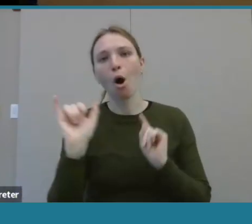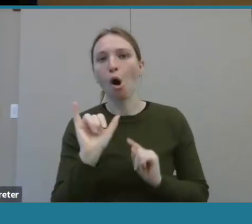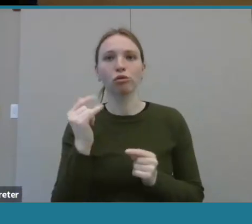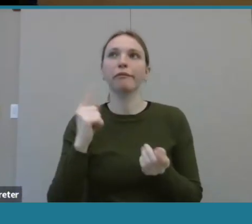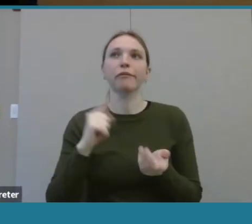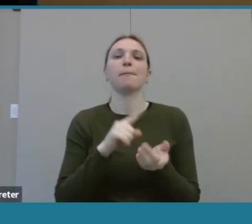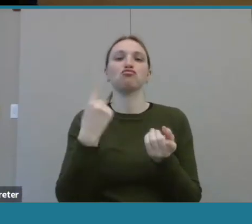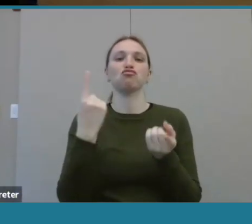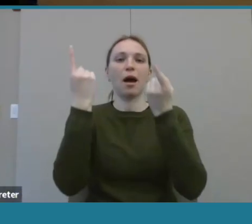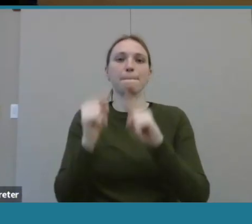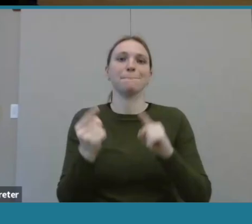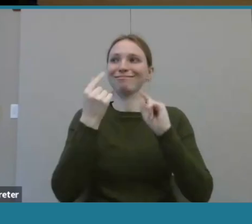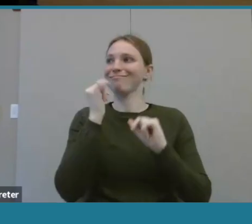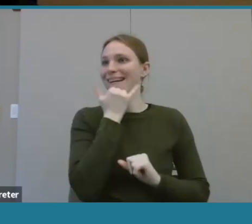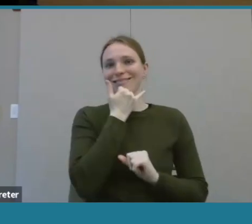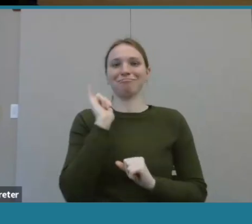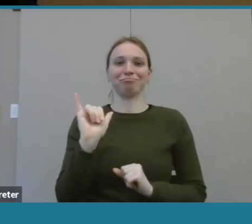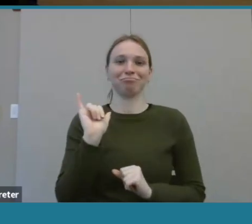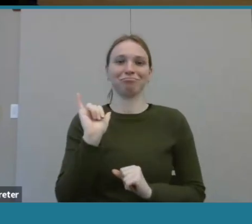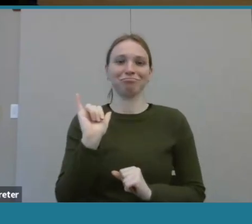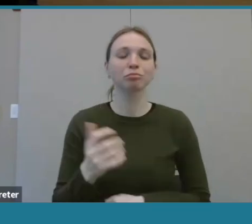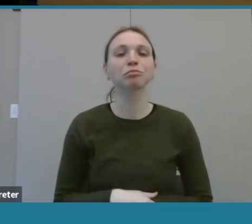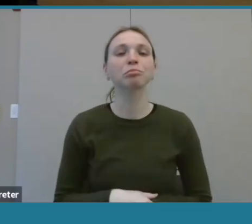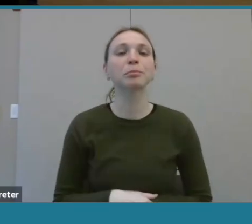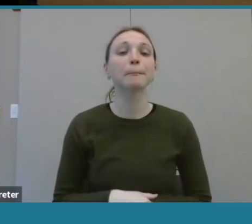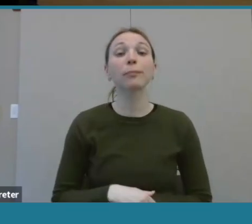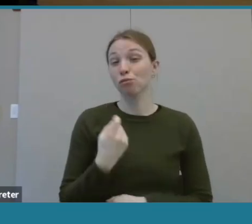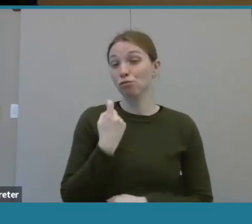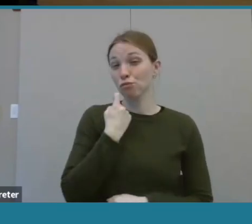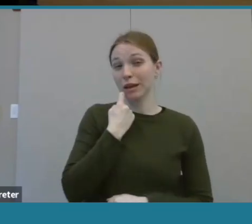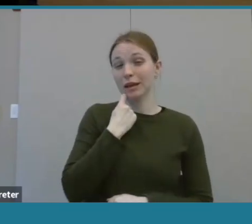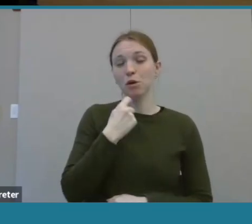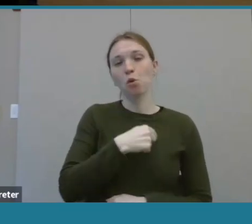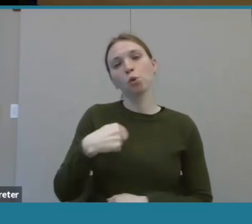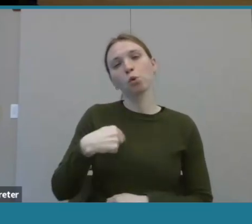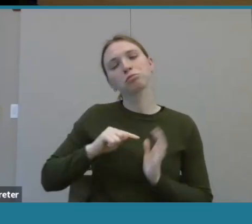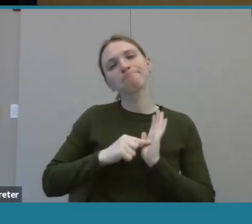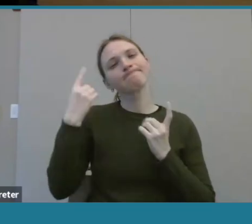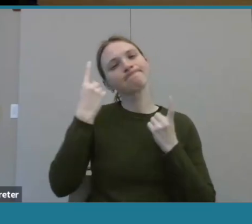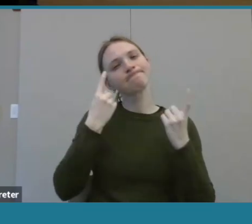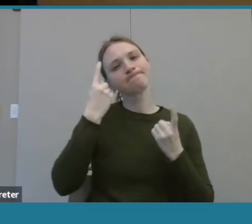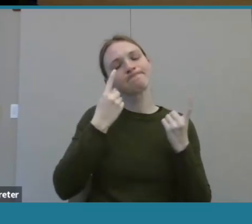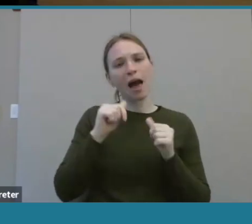public space like a zoo or a museum. Recently, though, we started thinking about how could we very intentionally make